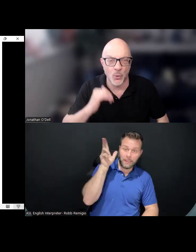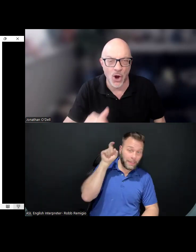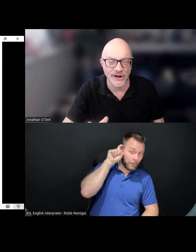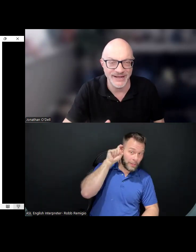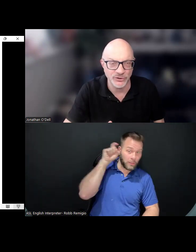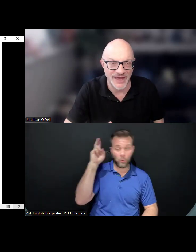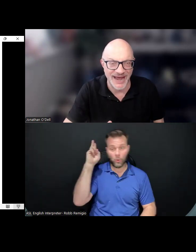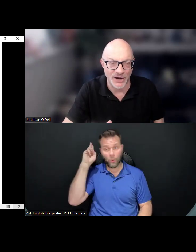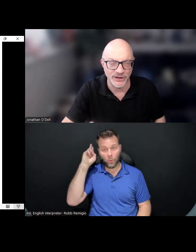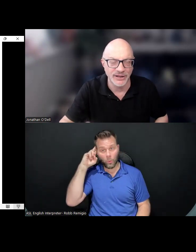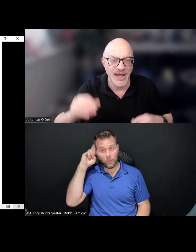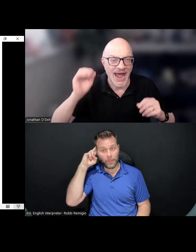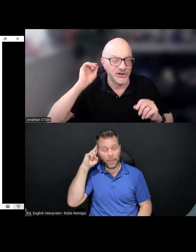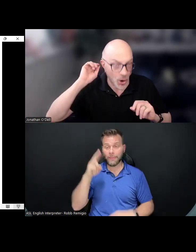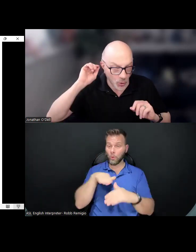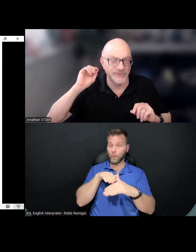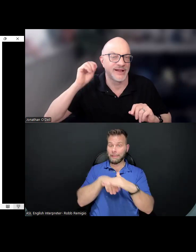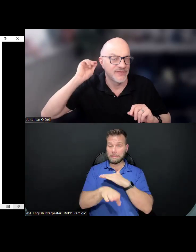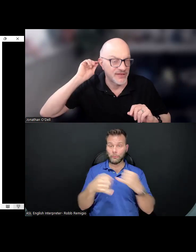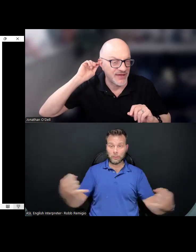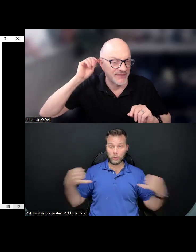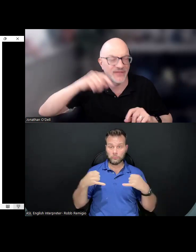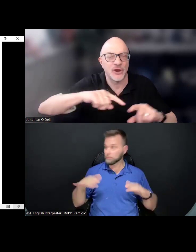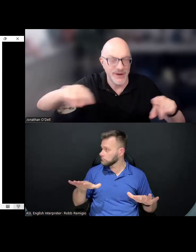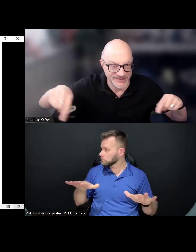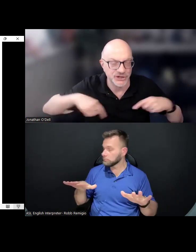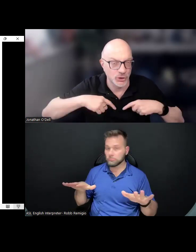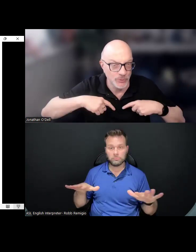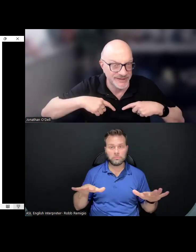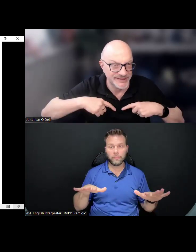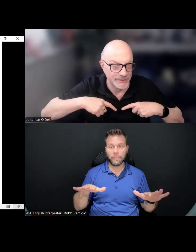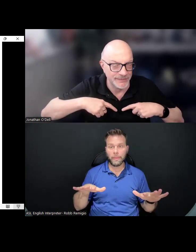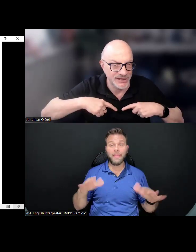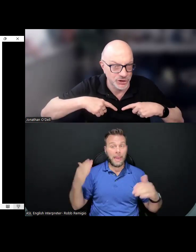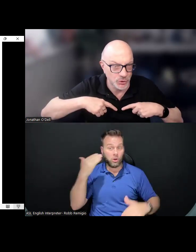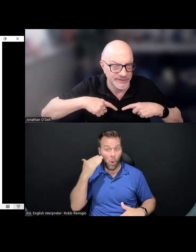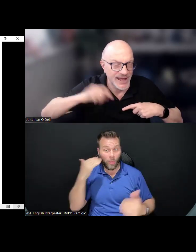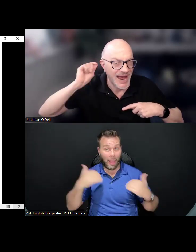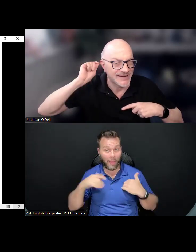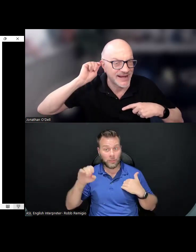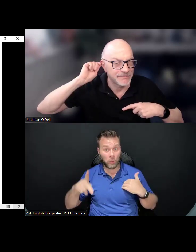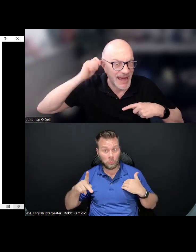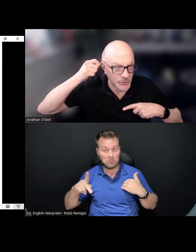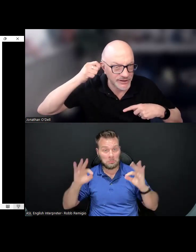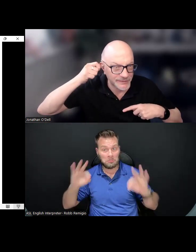Anybody with a hearing aid or into that area and knows that there is such a loop system in